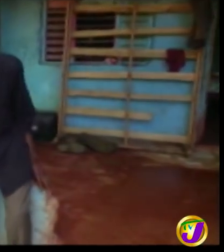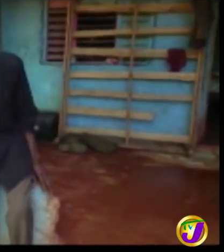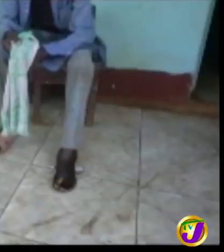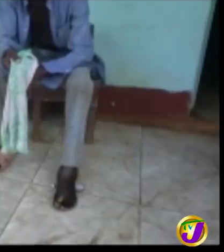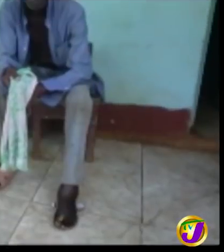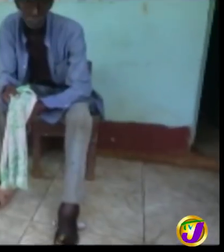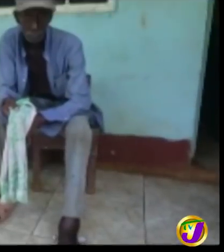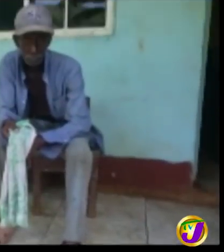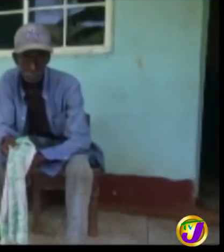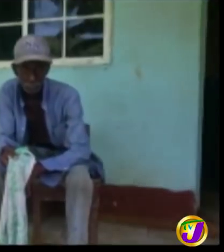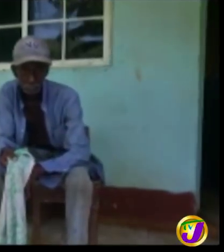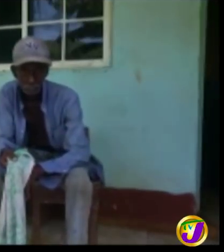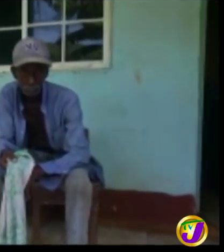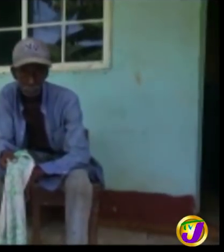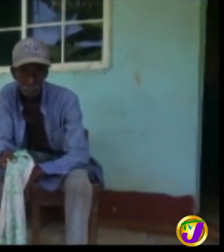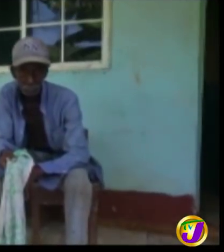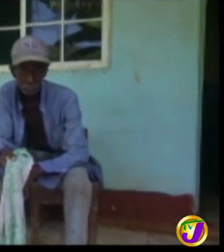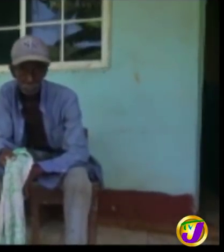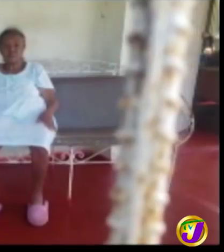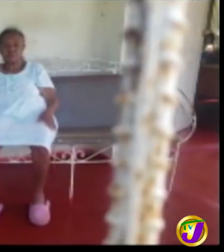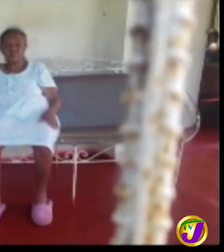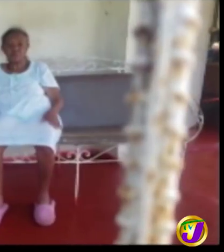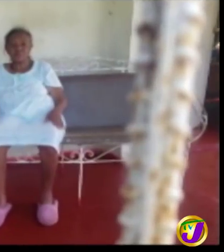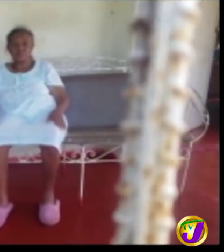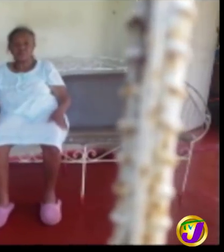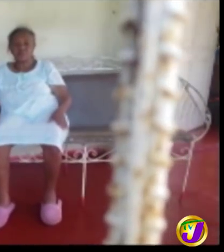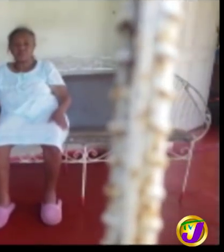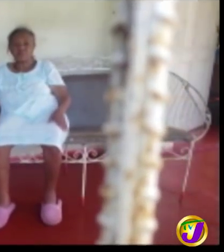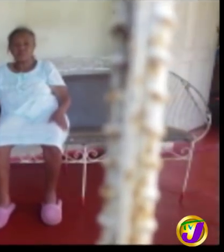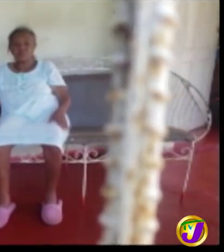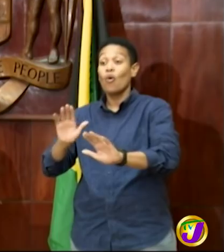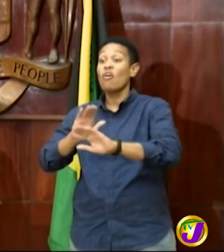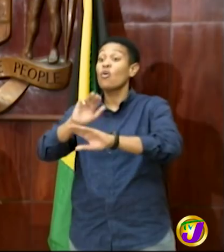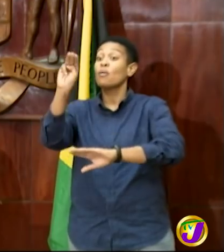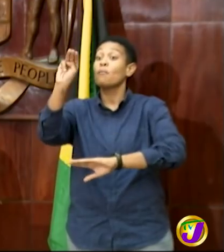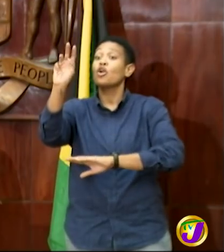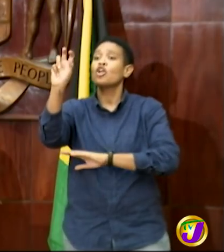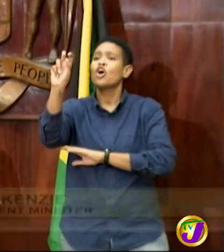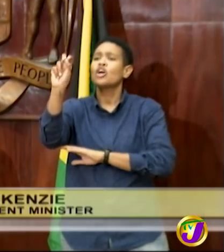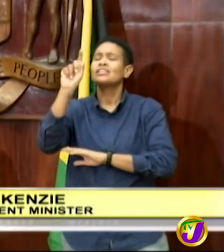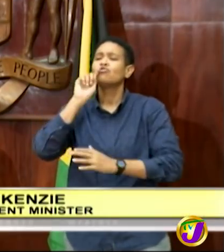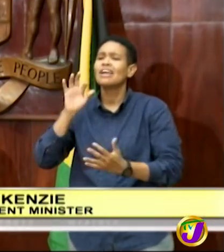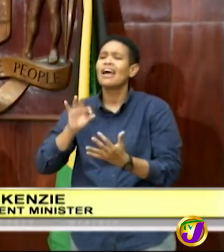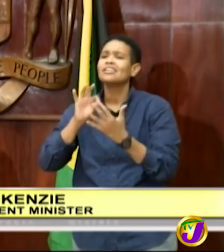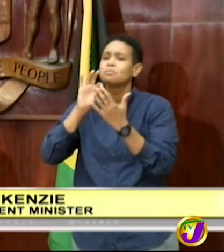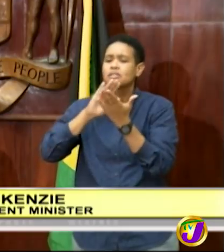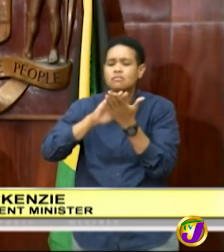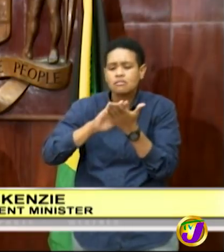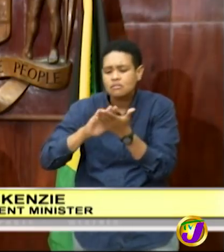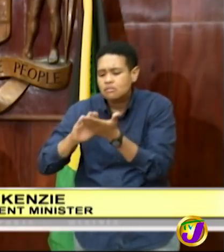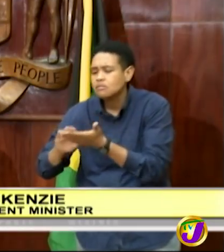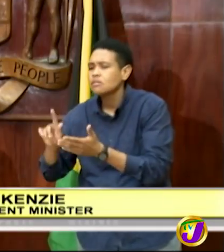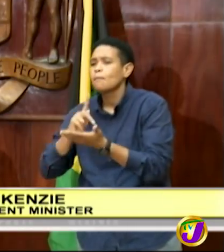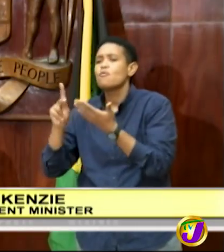line the elderly beginning on Monday the 30th a special sanitation program